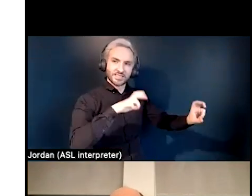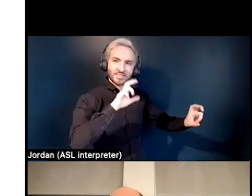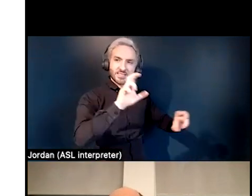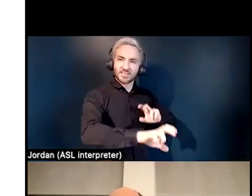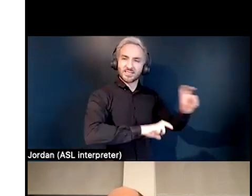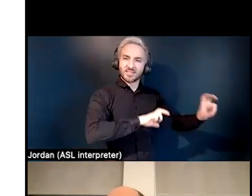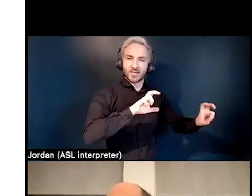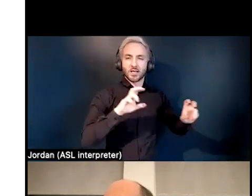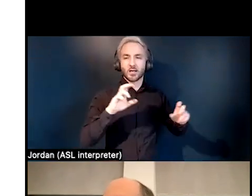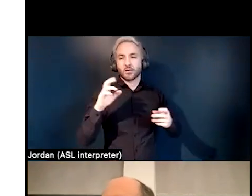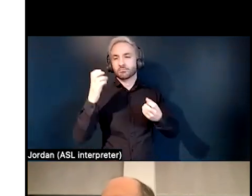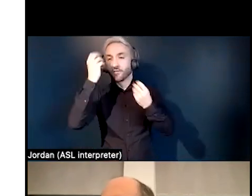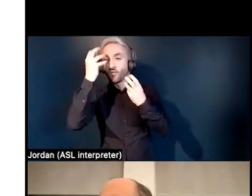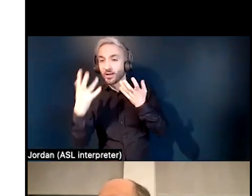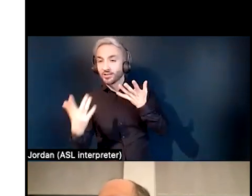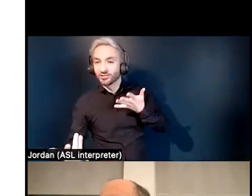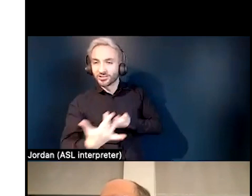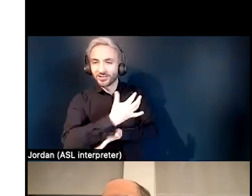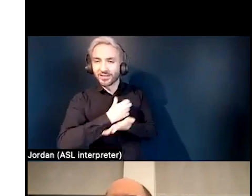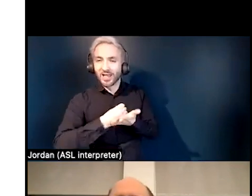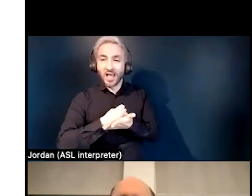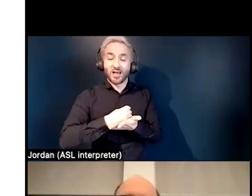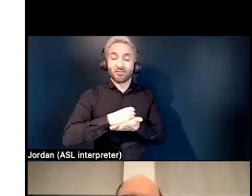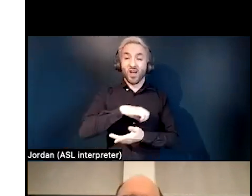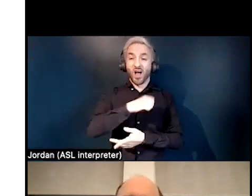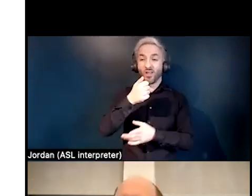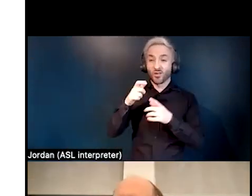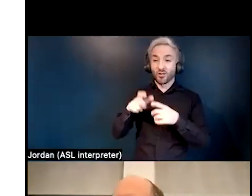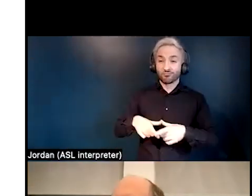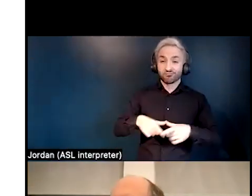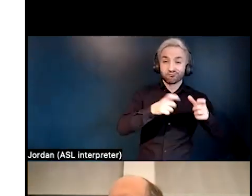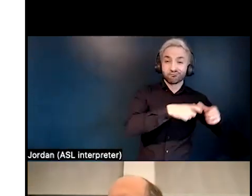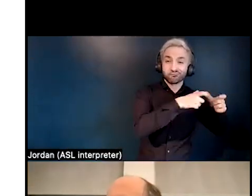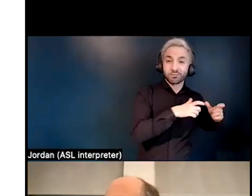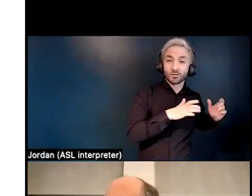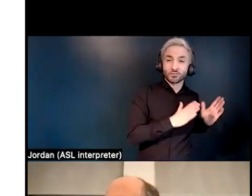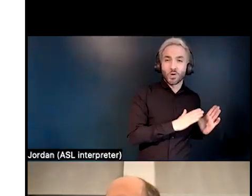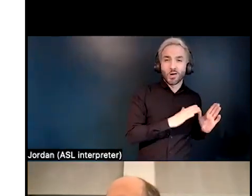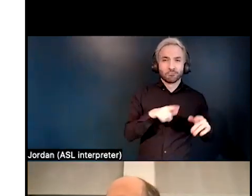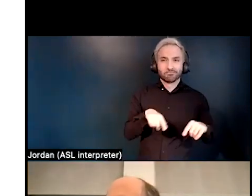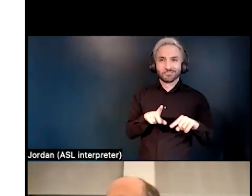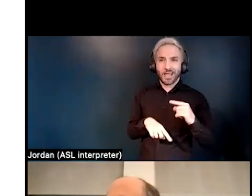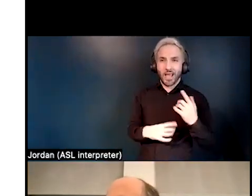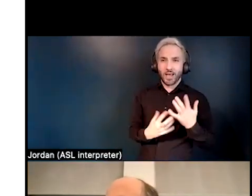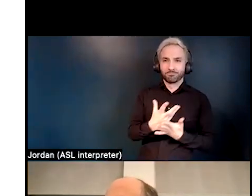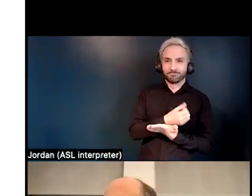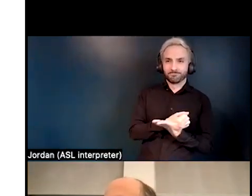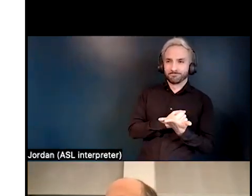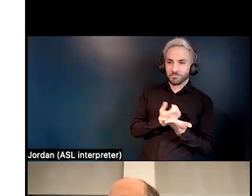gathering that the rest of the industry might not. So one of the things we try to do at BISG and I